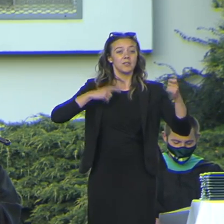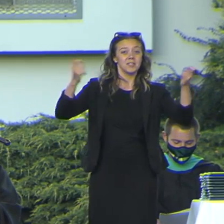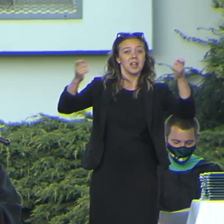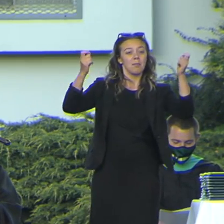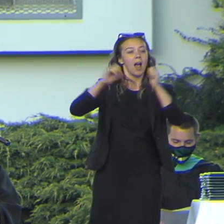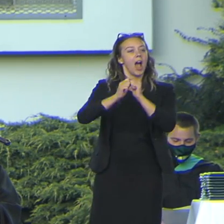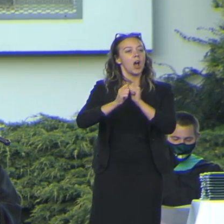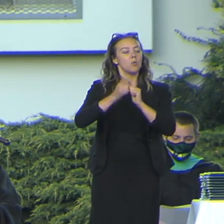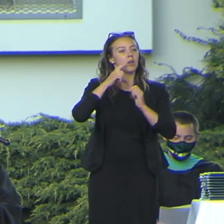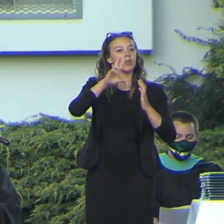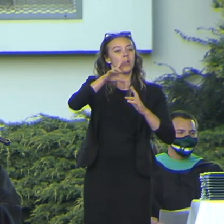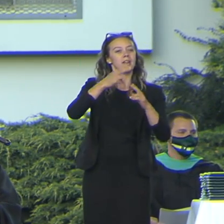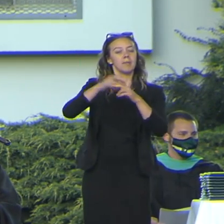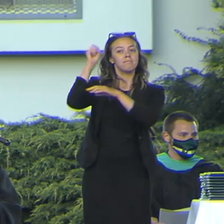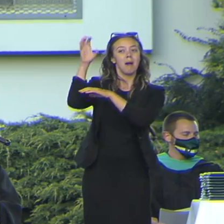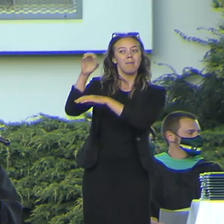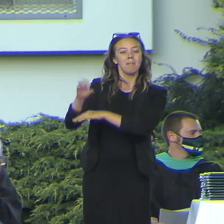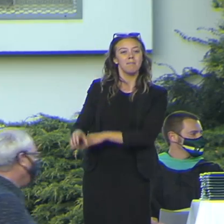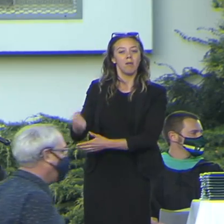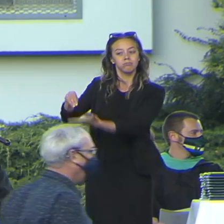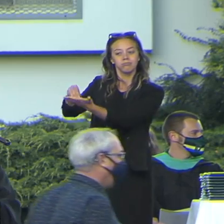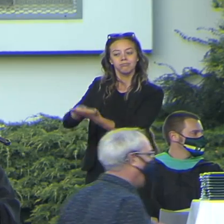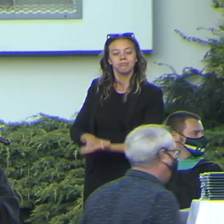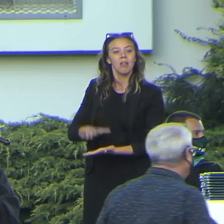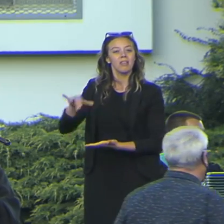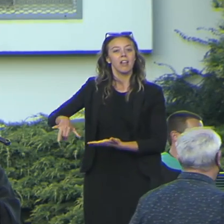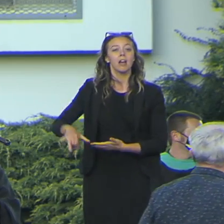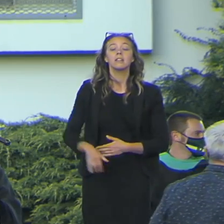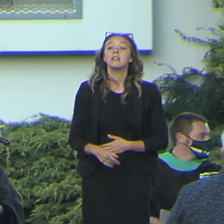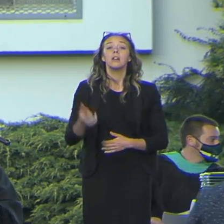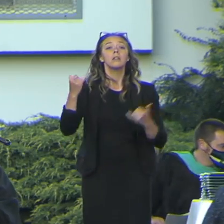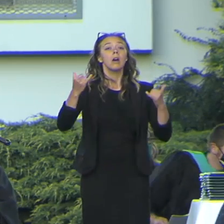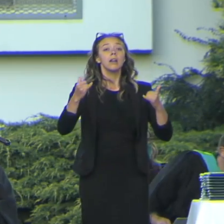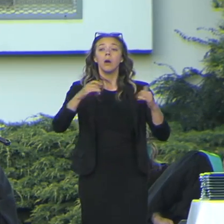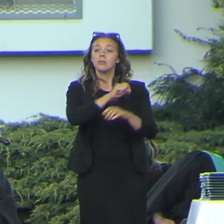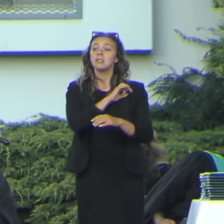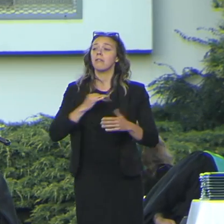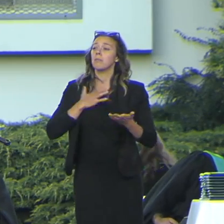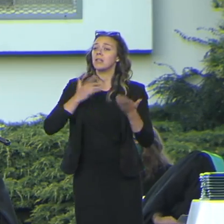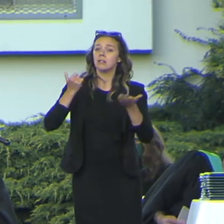School directors will now direct each individual row to stand and move to the outside of your